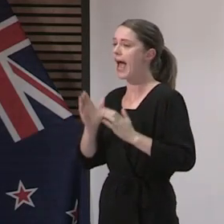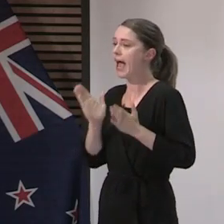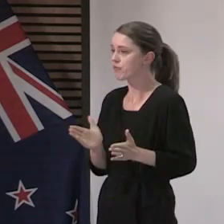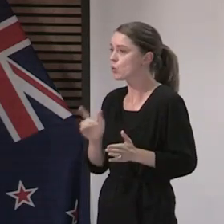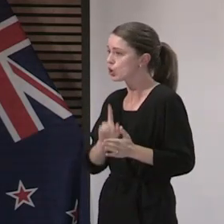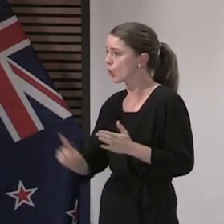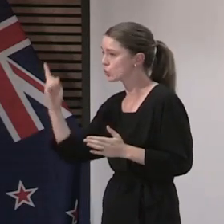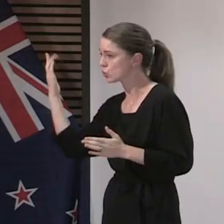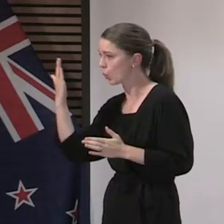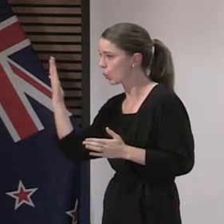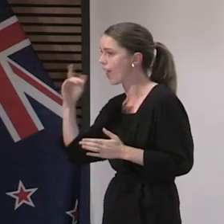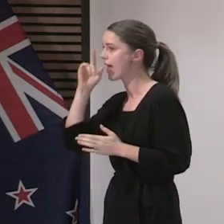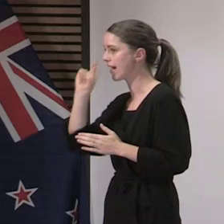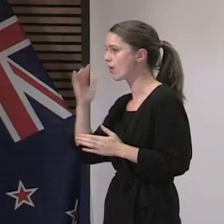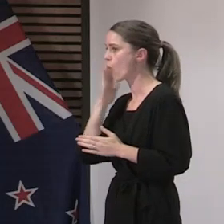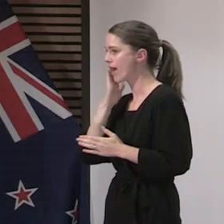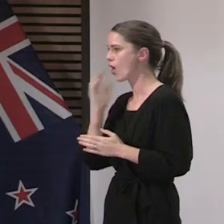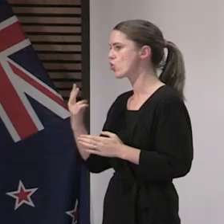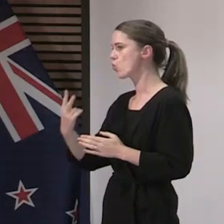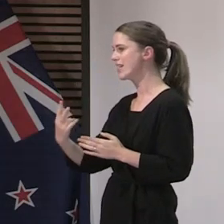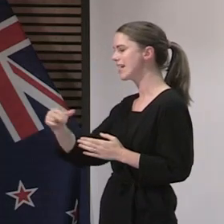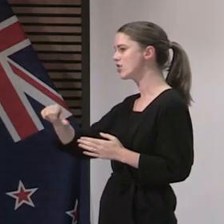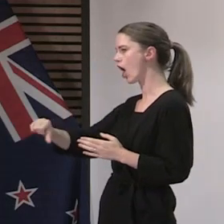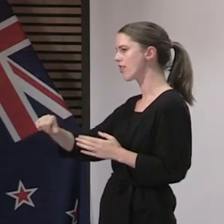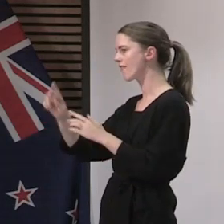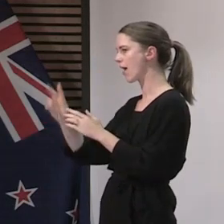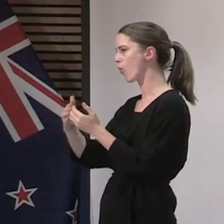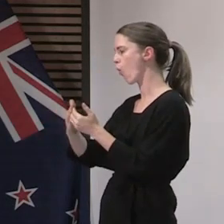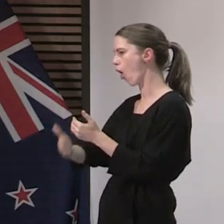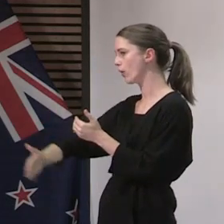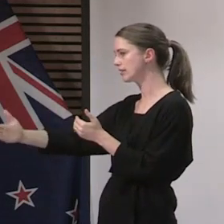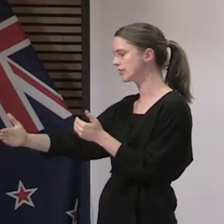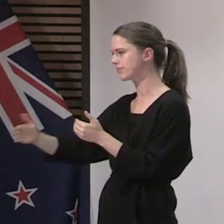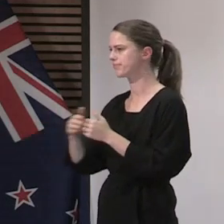as part of their preparation, and we expect those who need